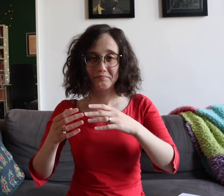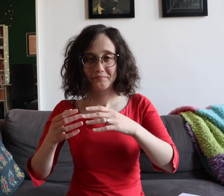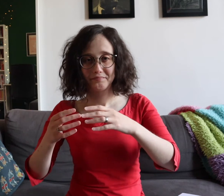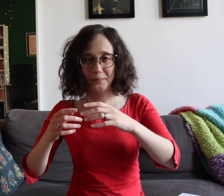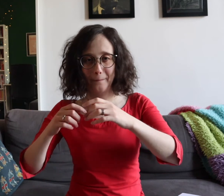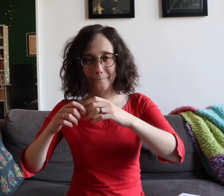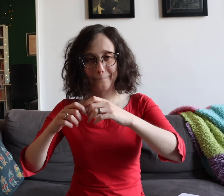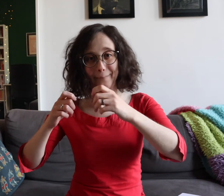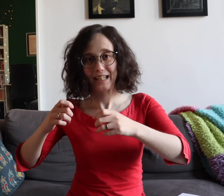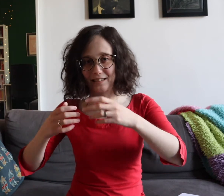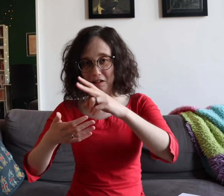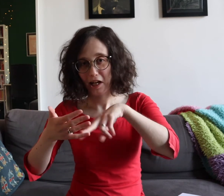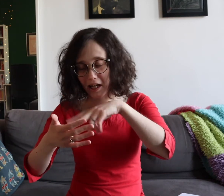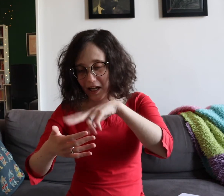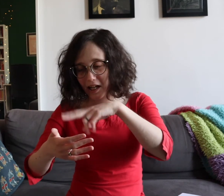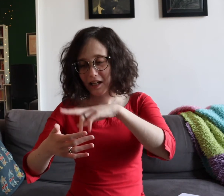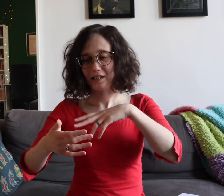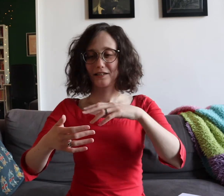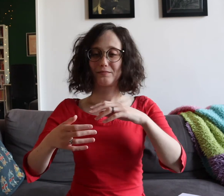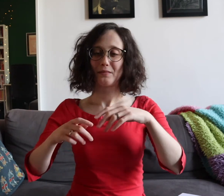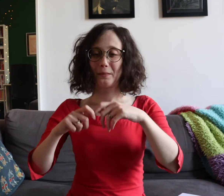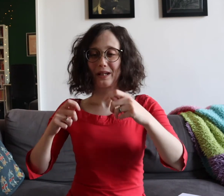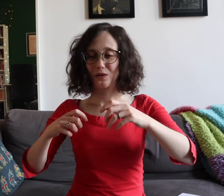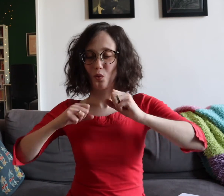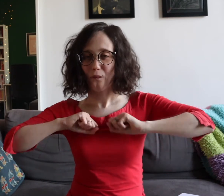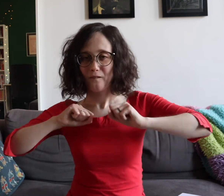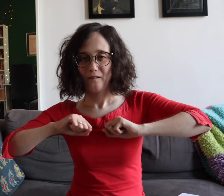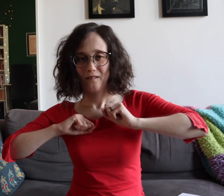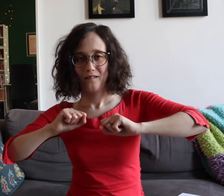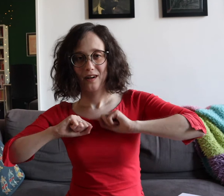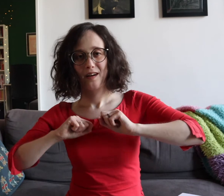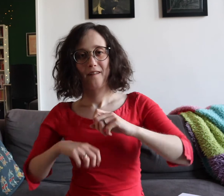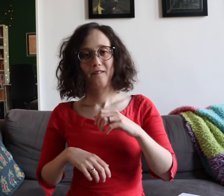I started reading, and practising.